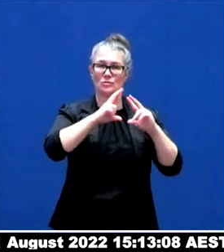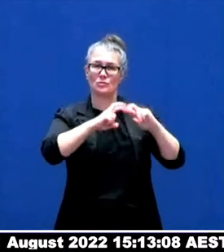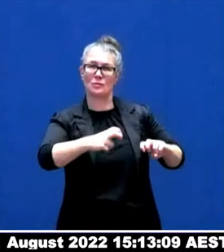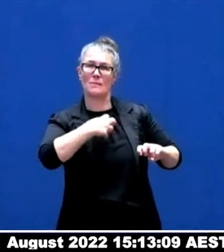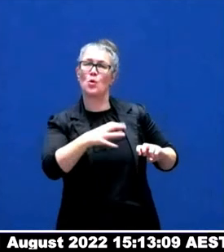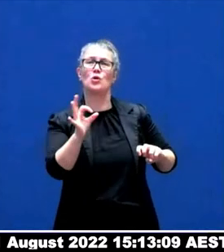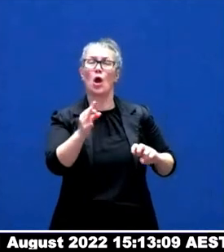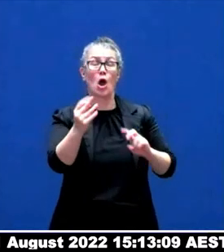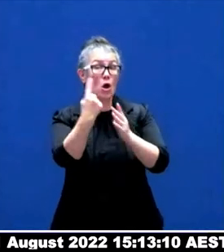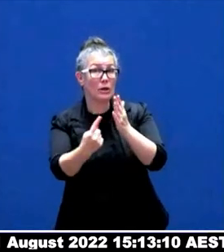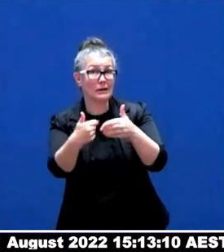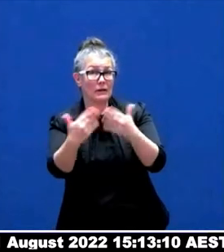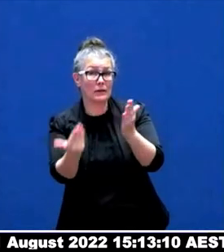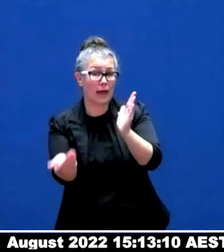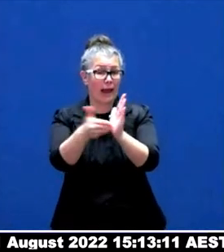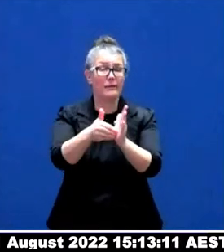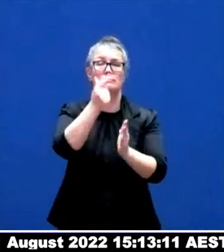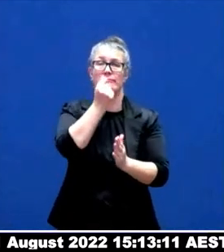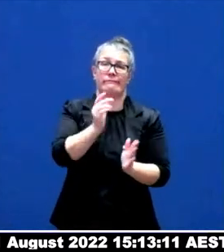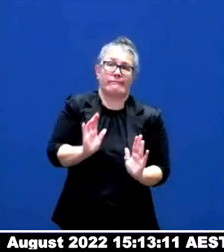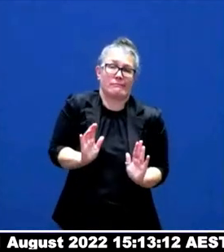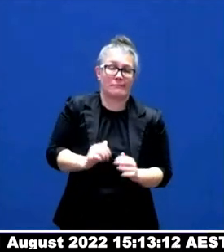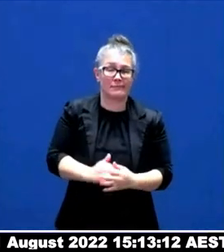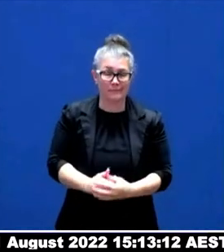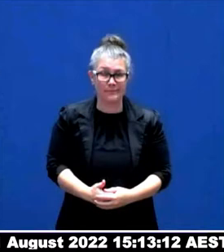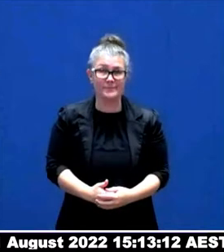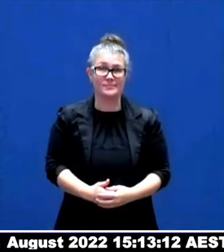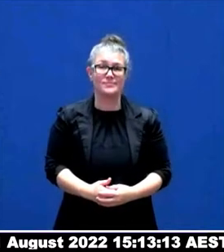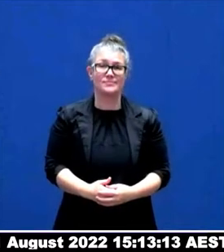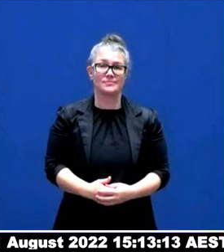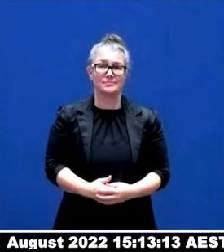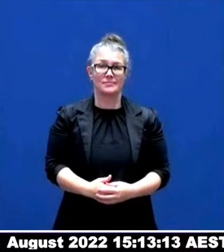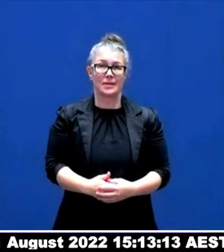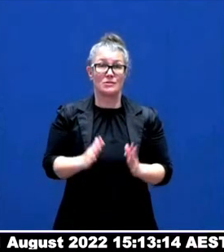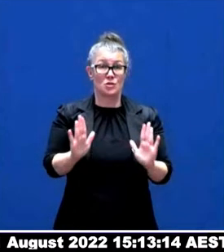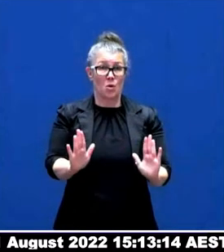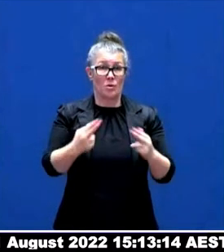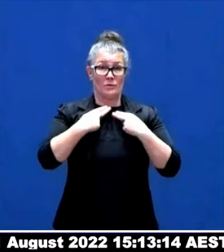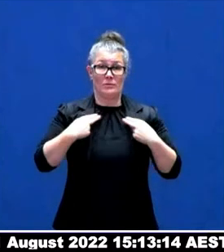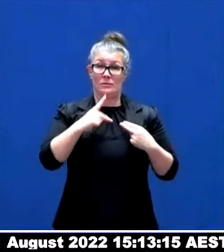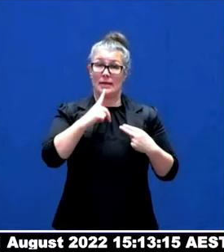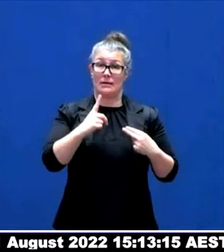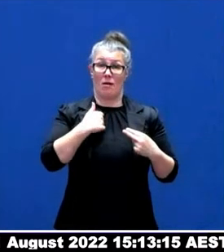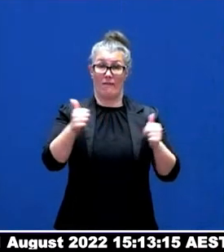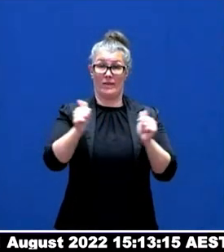you could add to what we'd already heard. Chair, those are my questions for this witness. I now hand her to you. CHAIR: Thank you very much.